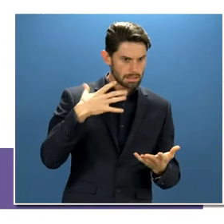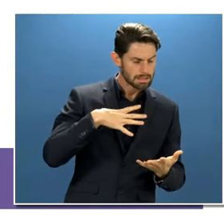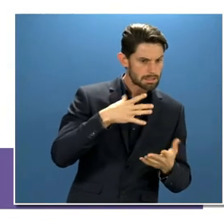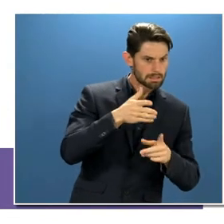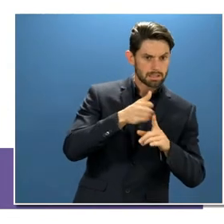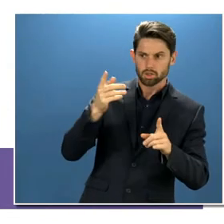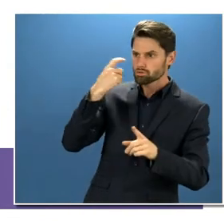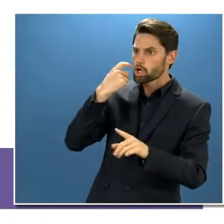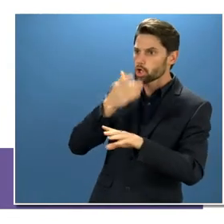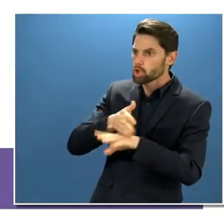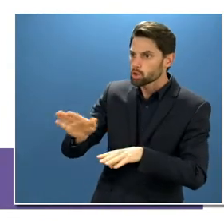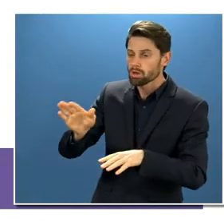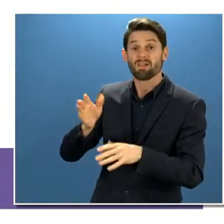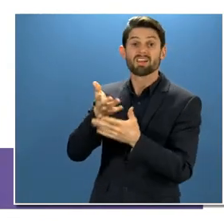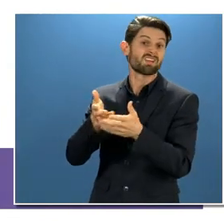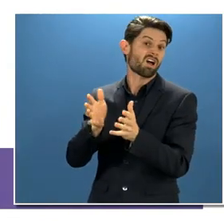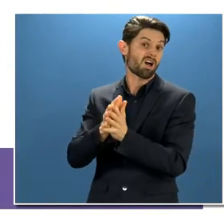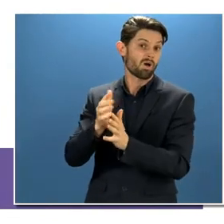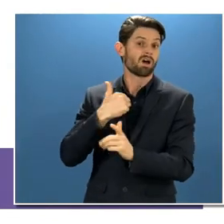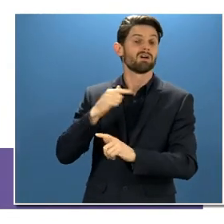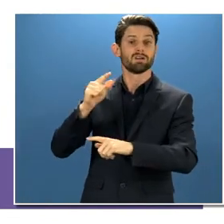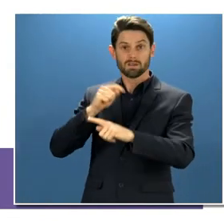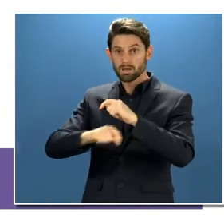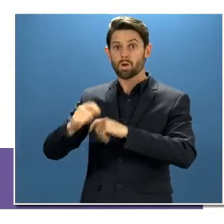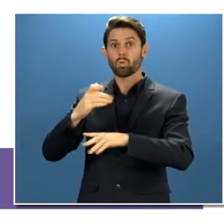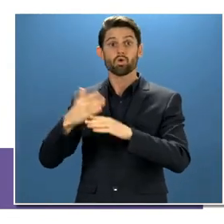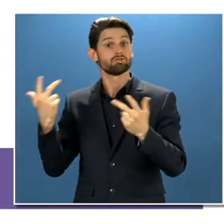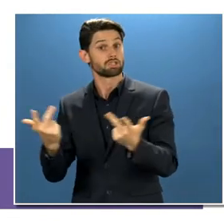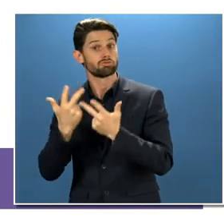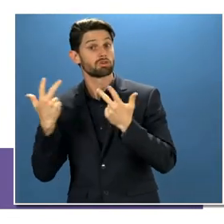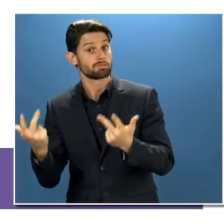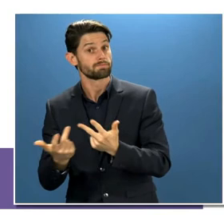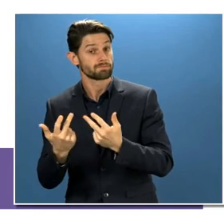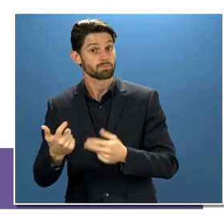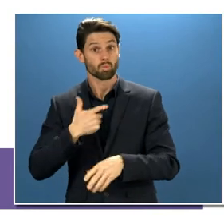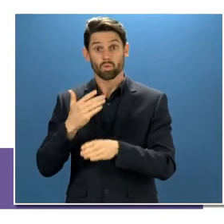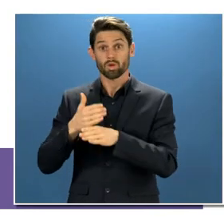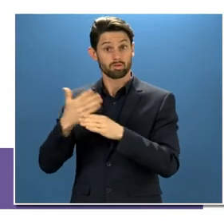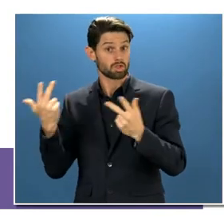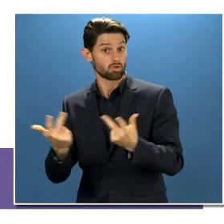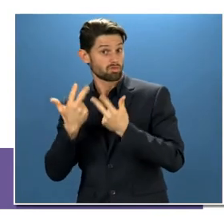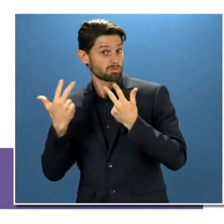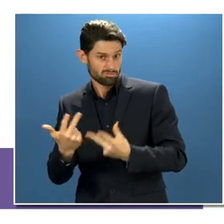how I got, into the restaurant, I worked at that, which was really good,